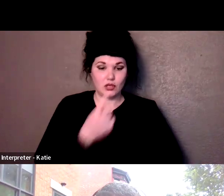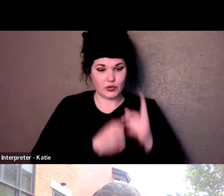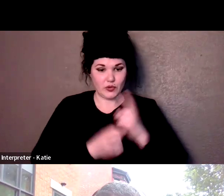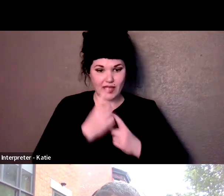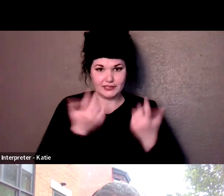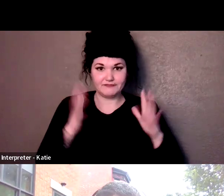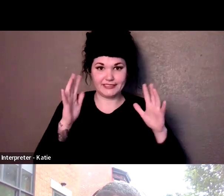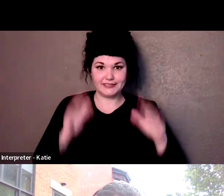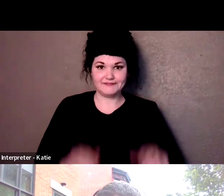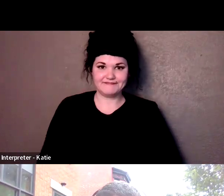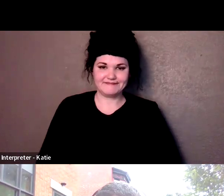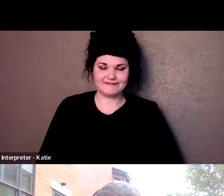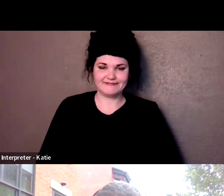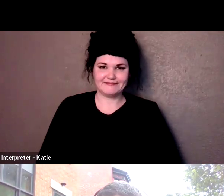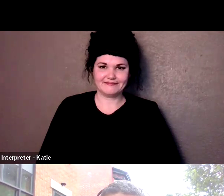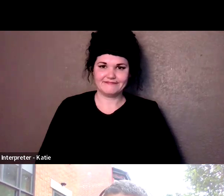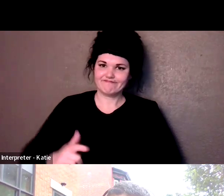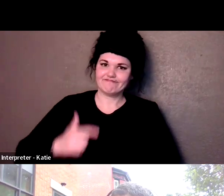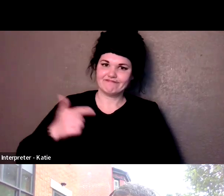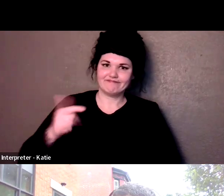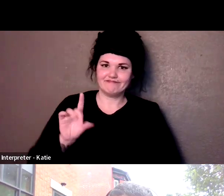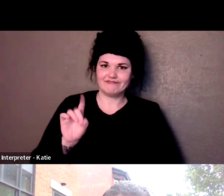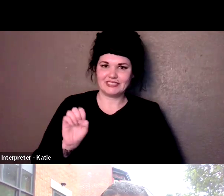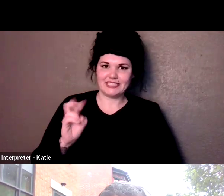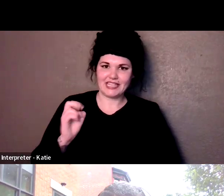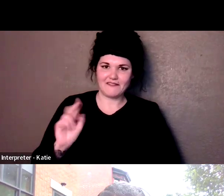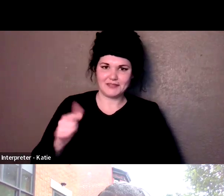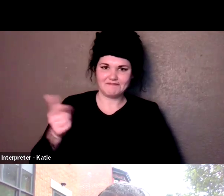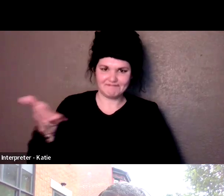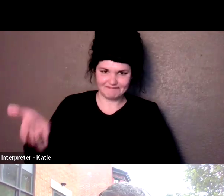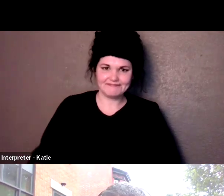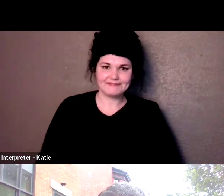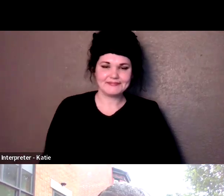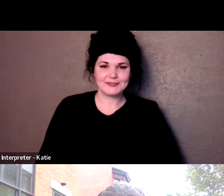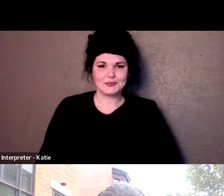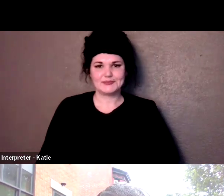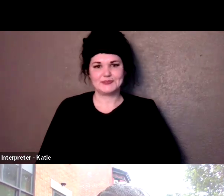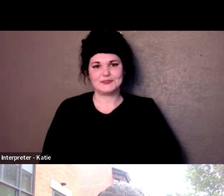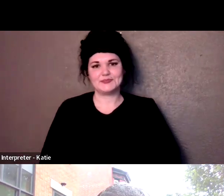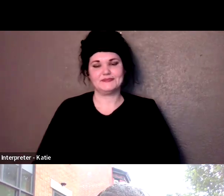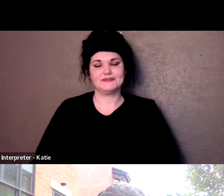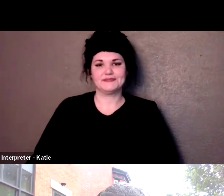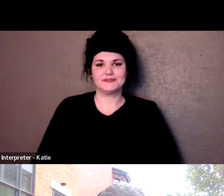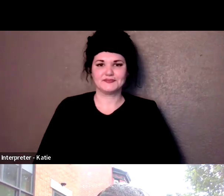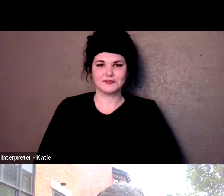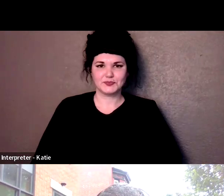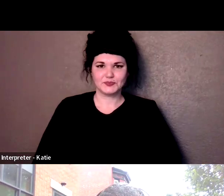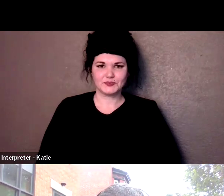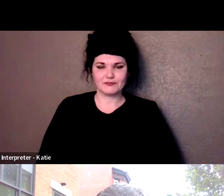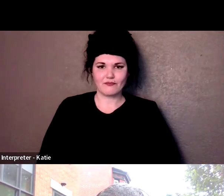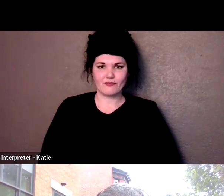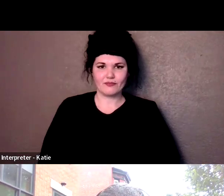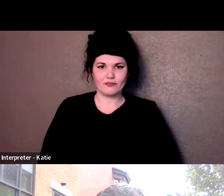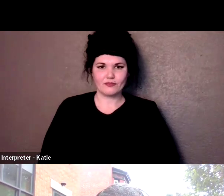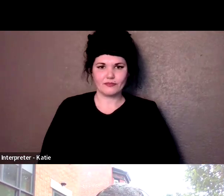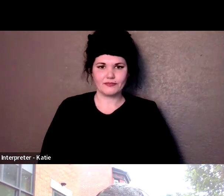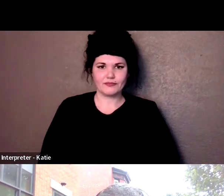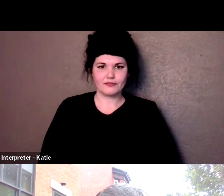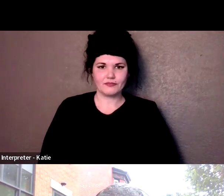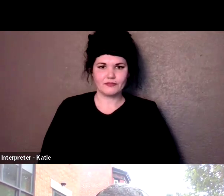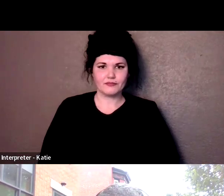I'll pass it on back to Devon. DEVON: We have a few more that I'm actually